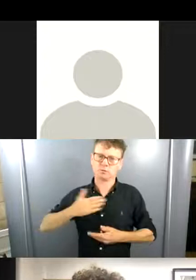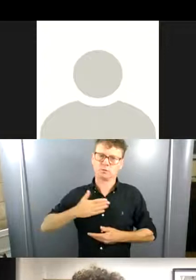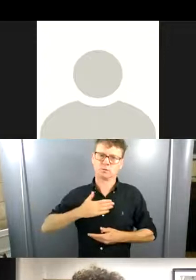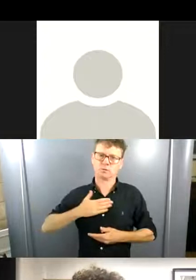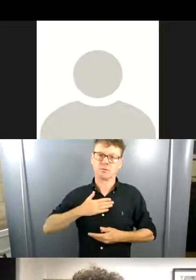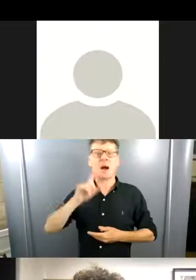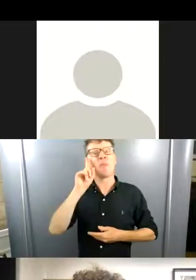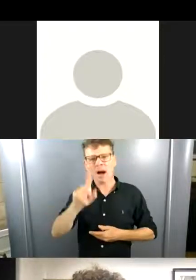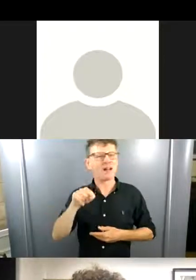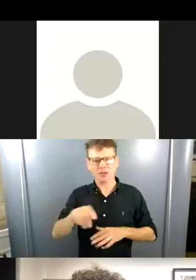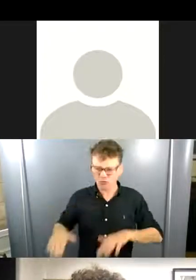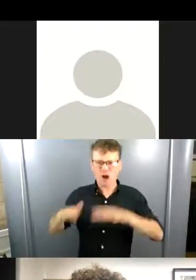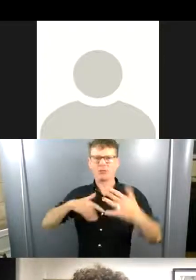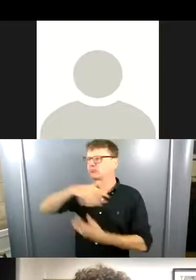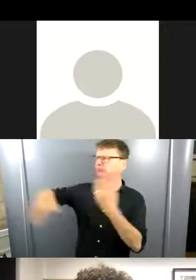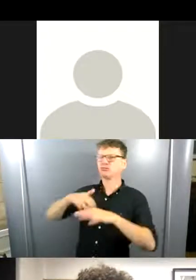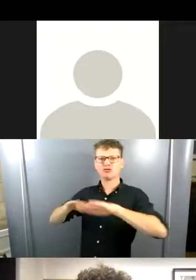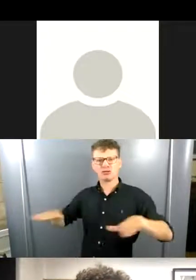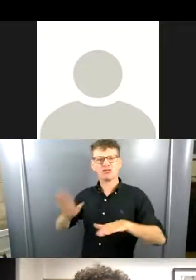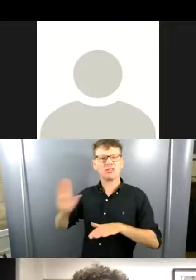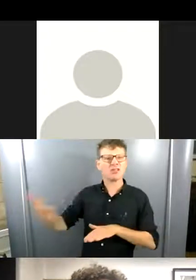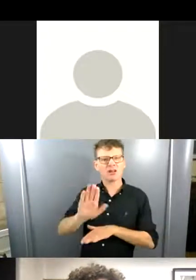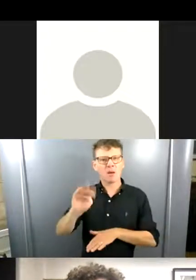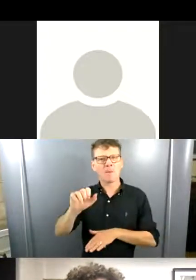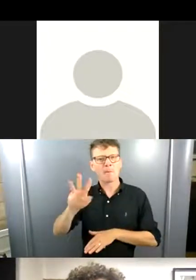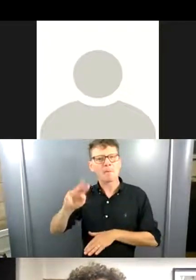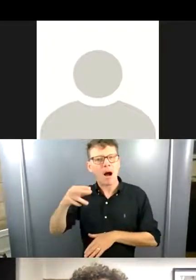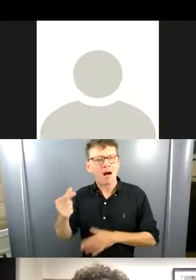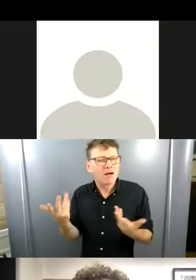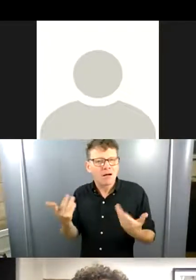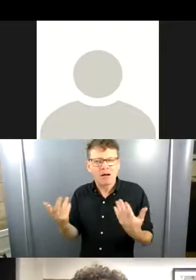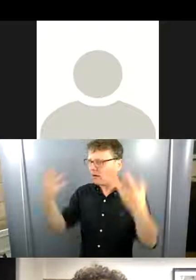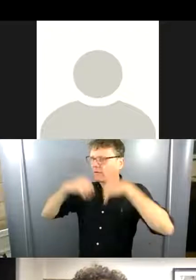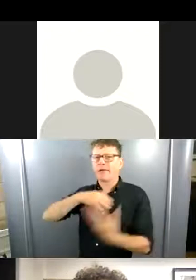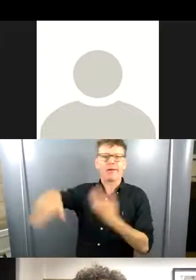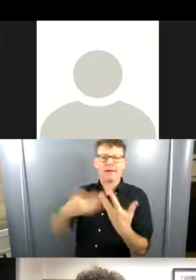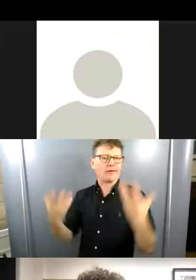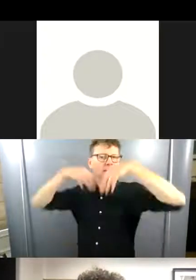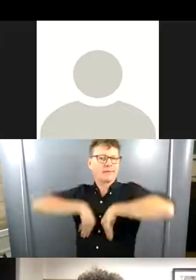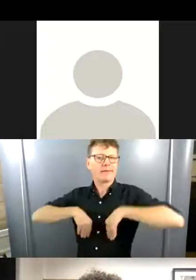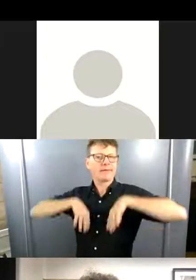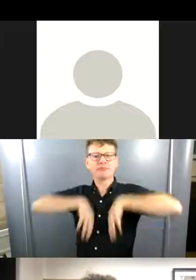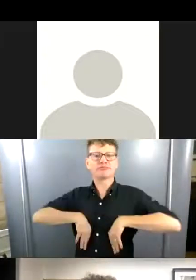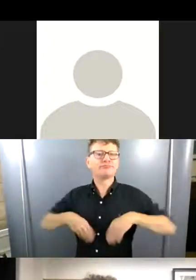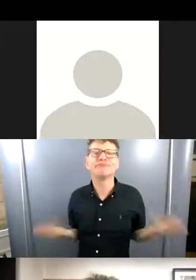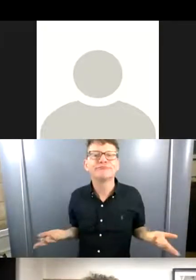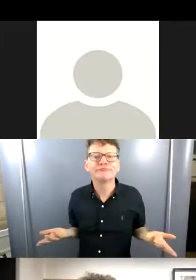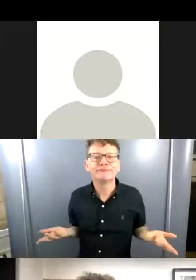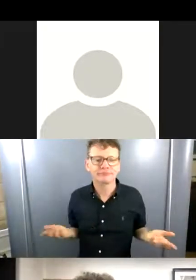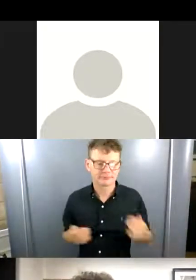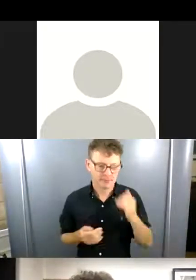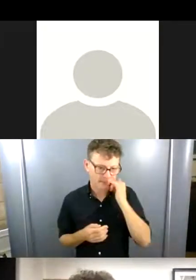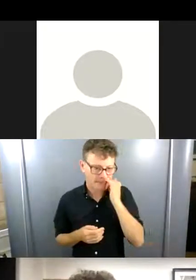so she learned to understand it so if we don't know what kind of knowledge people have when they